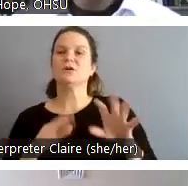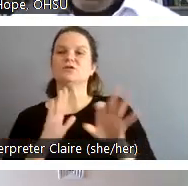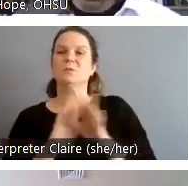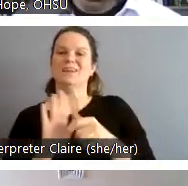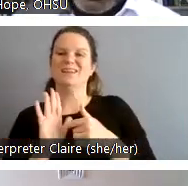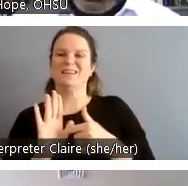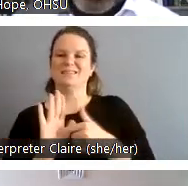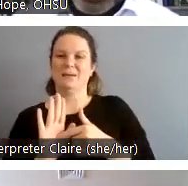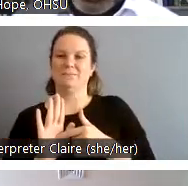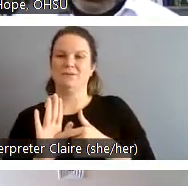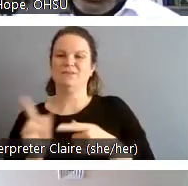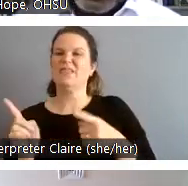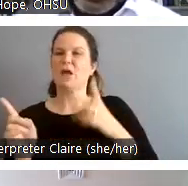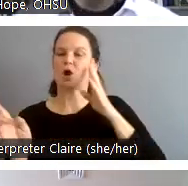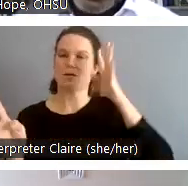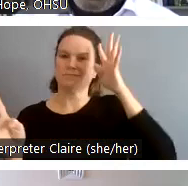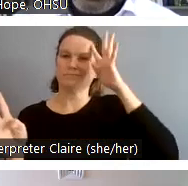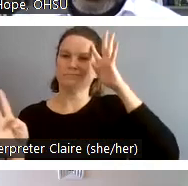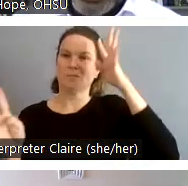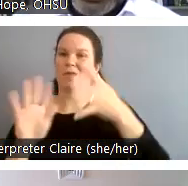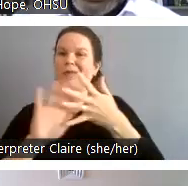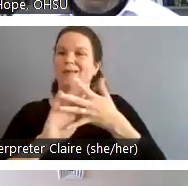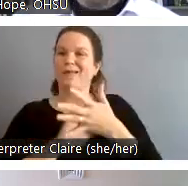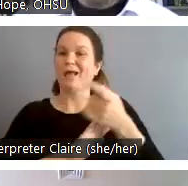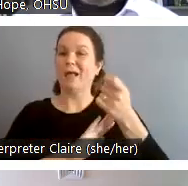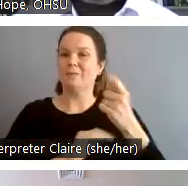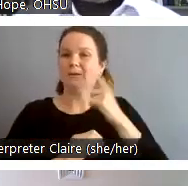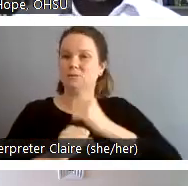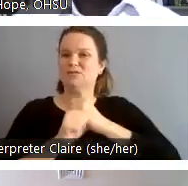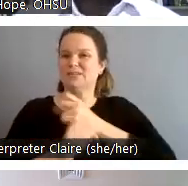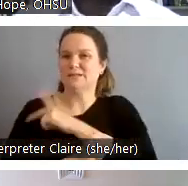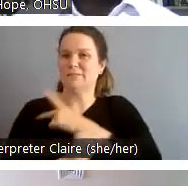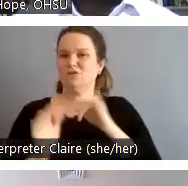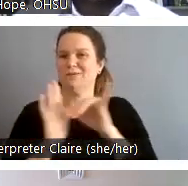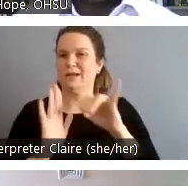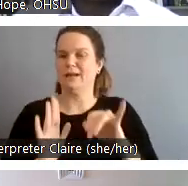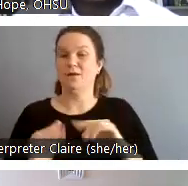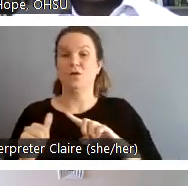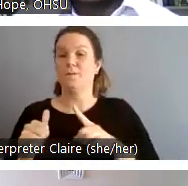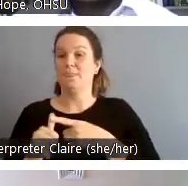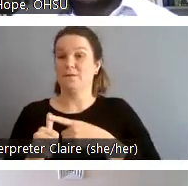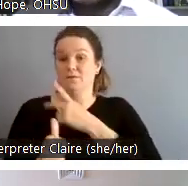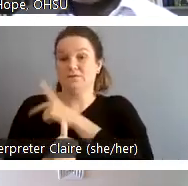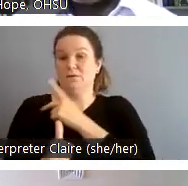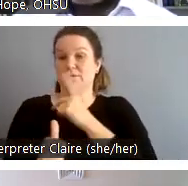fictionalized to, a little bit, just to kind of protect patients' identities. The